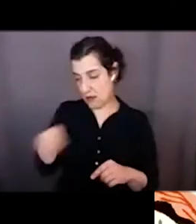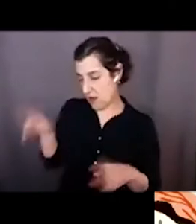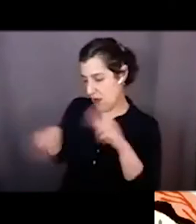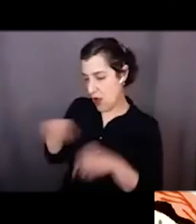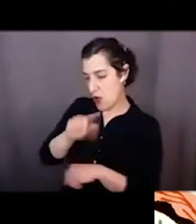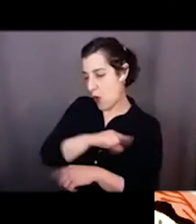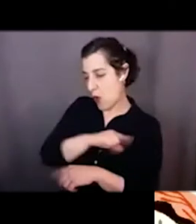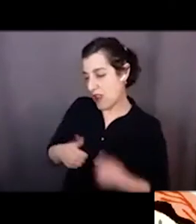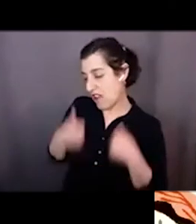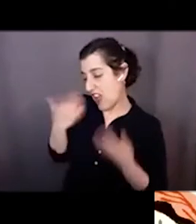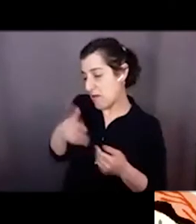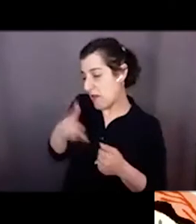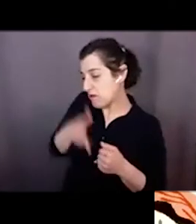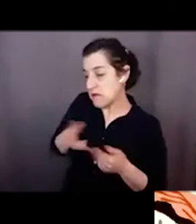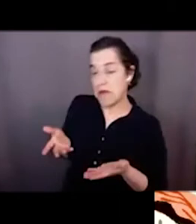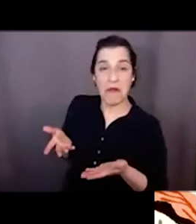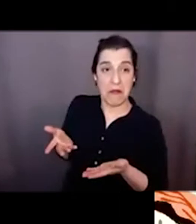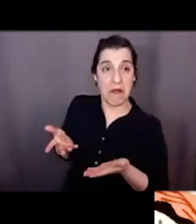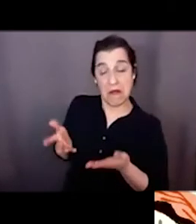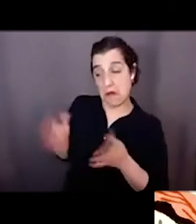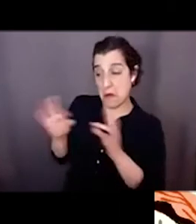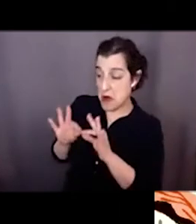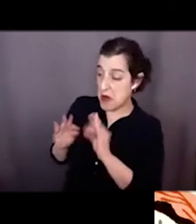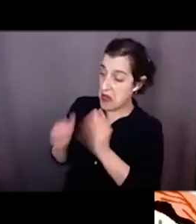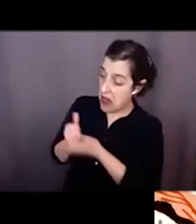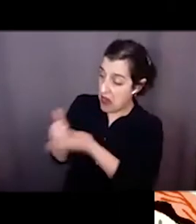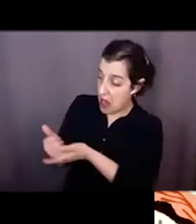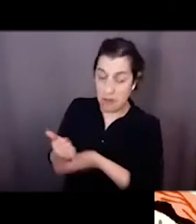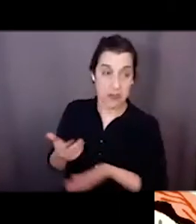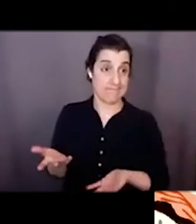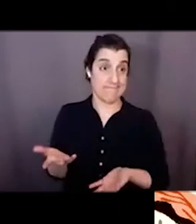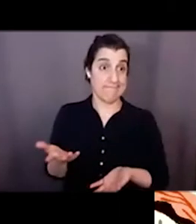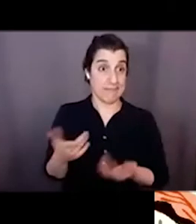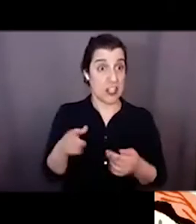She lives her life with disability, with some pain and with some, some suffering.